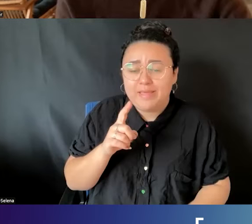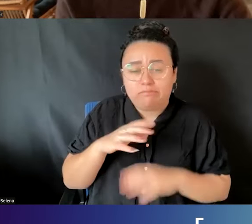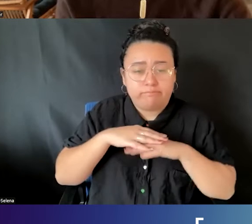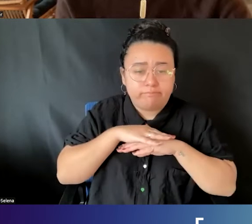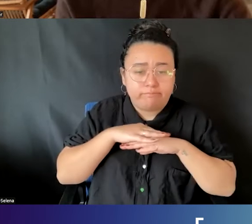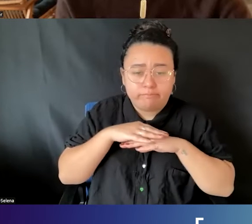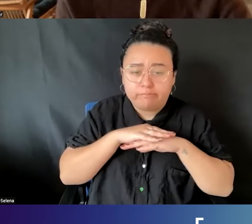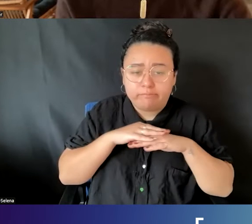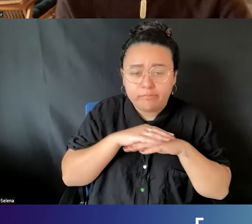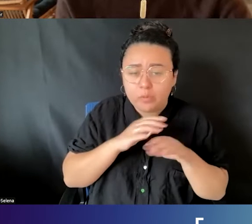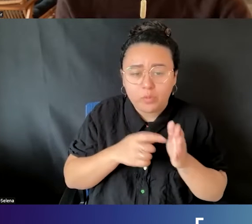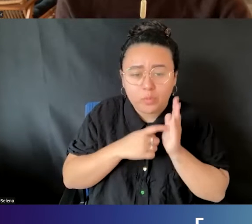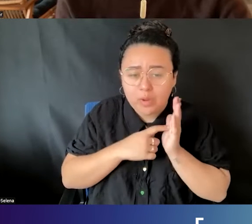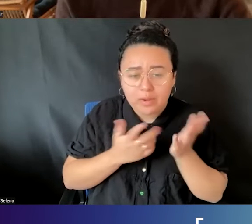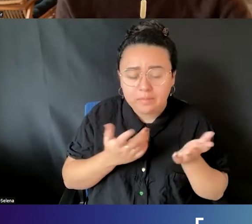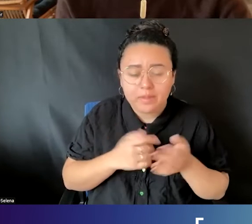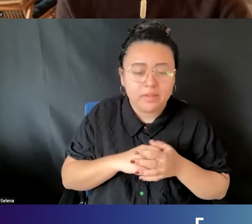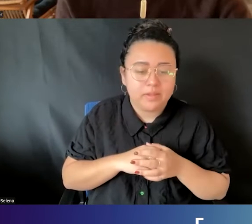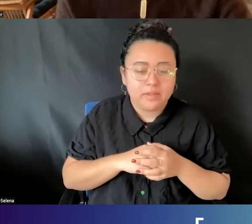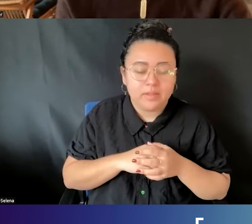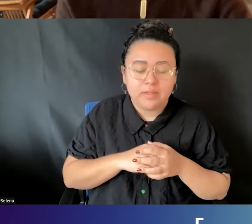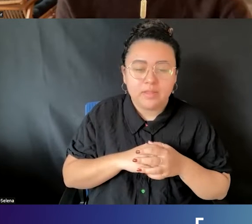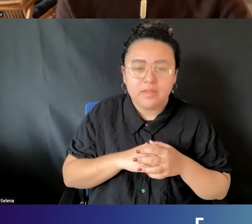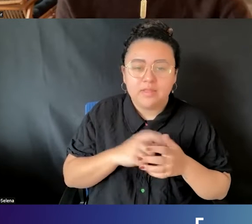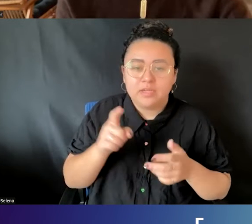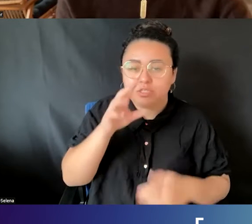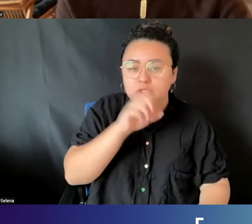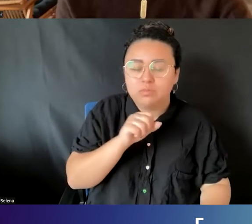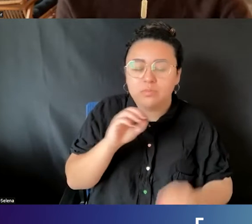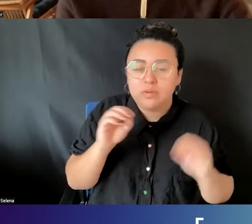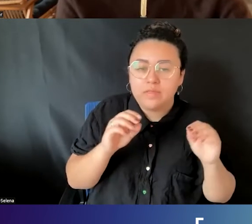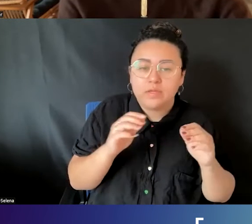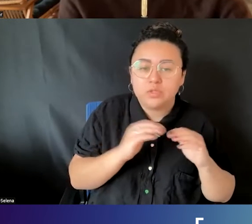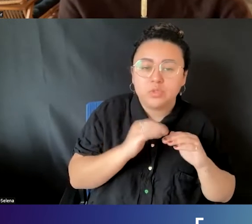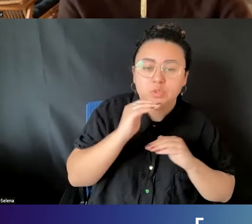you know, nothing too exciting about films that are going to push the norms